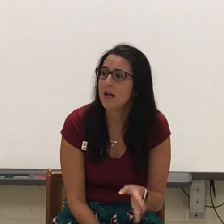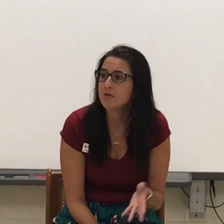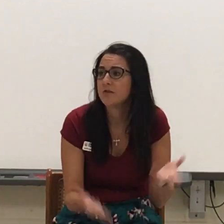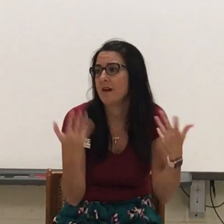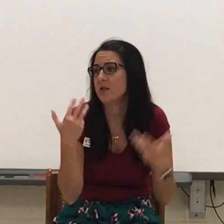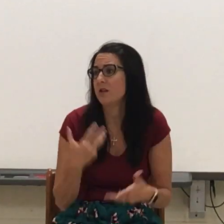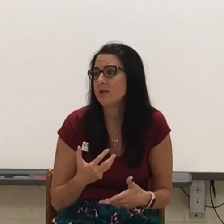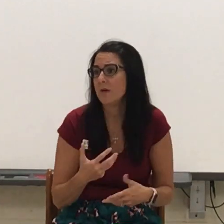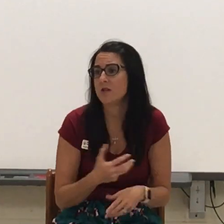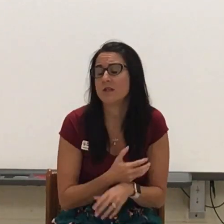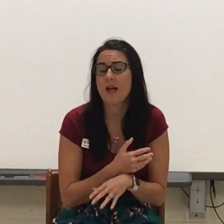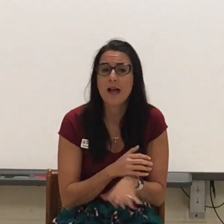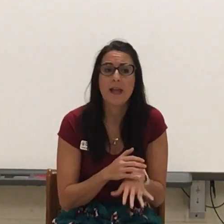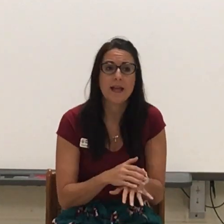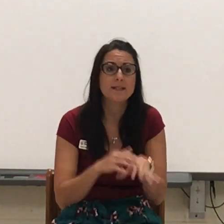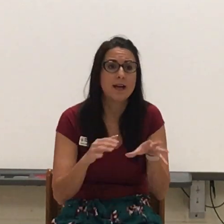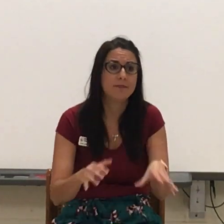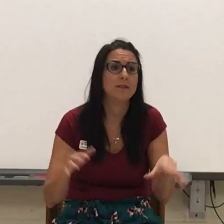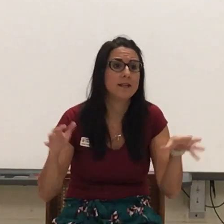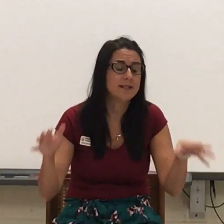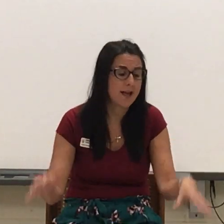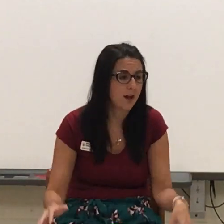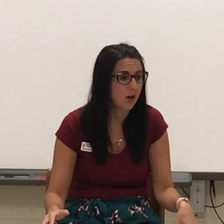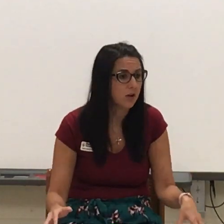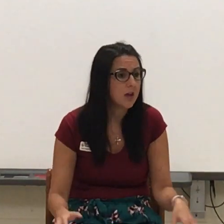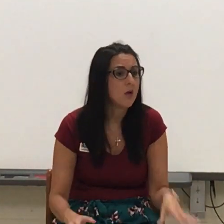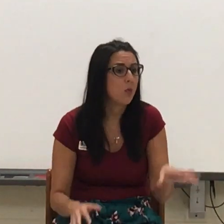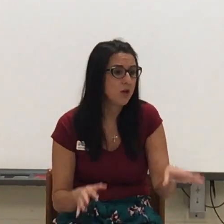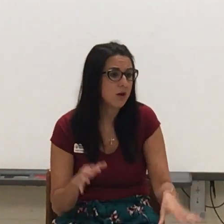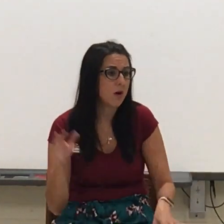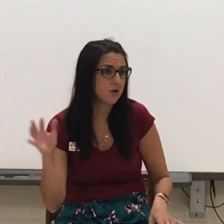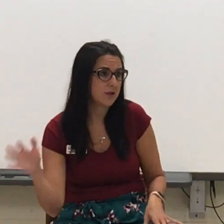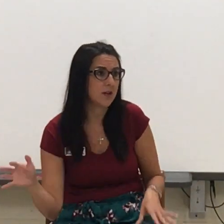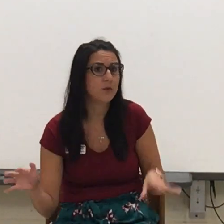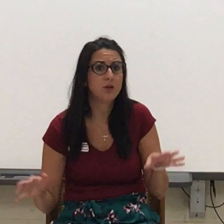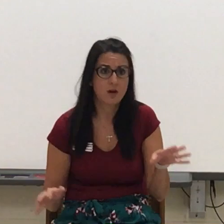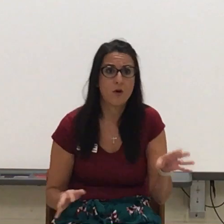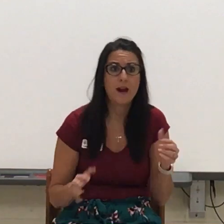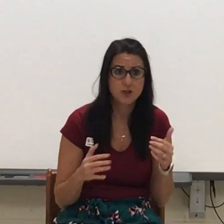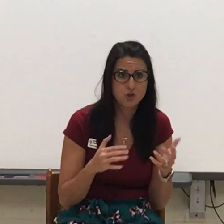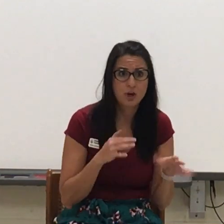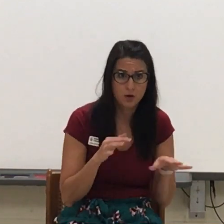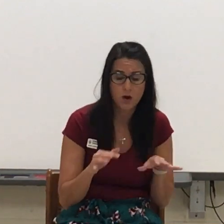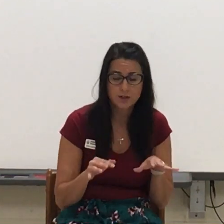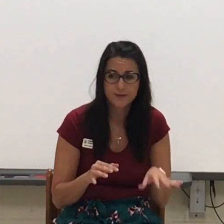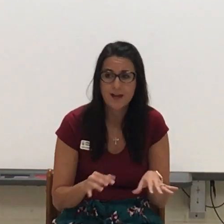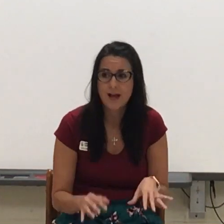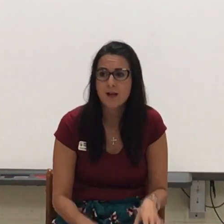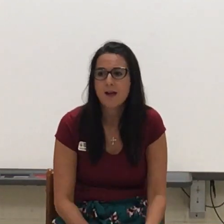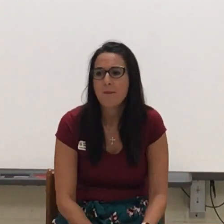sometimes your facial expressions, I can definitely tell when you don't understand and I do try to watch for that.